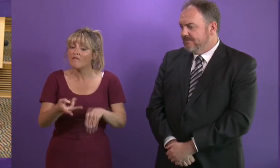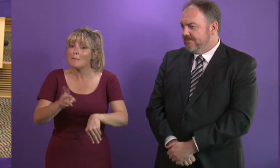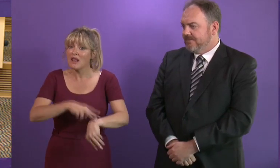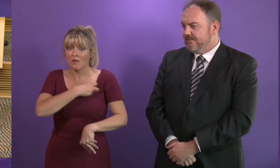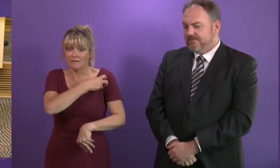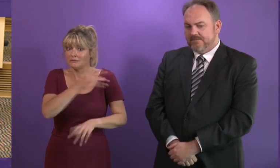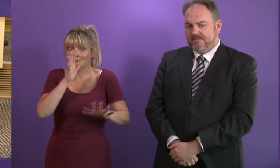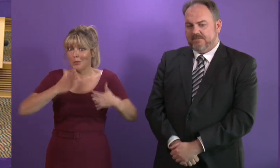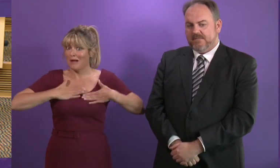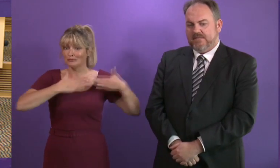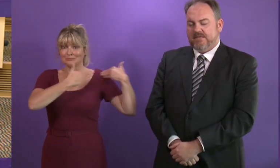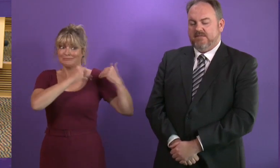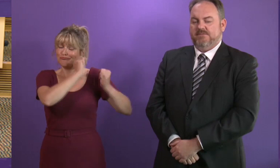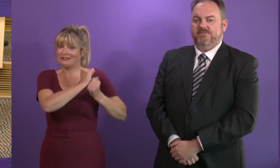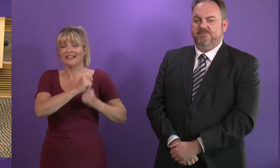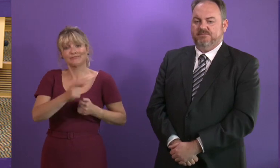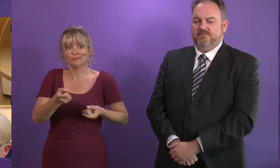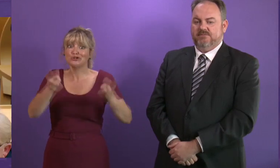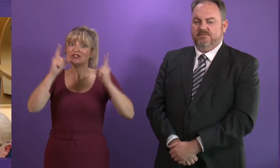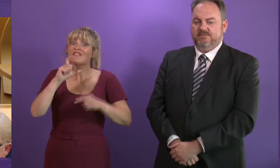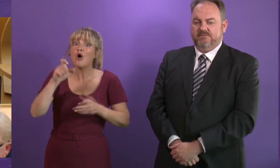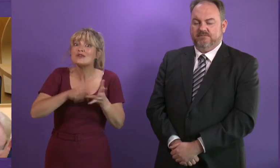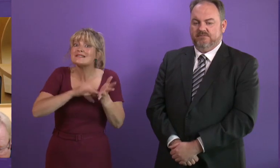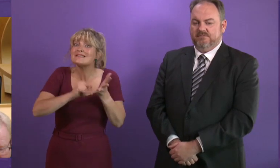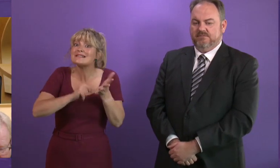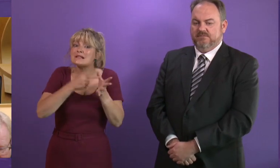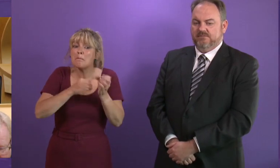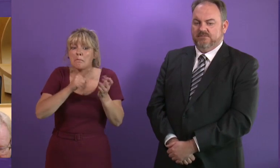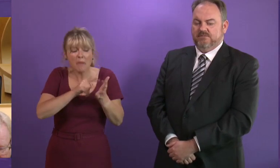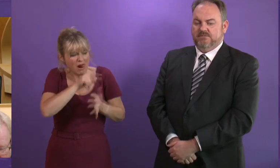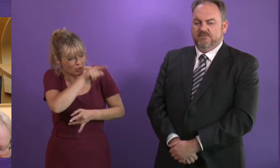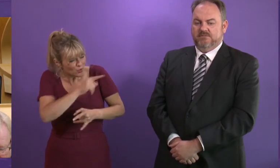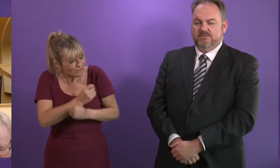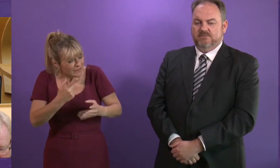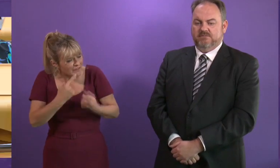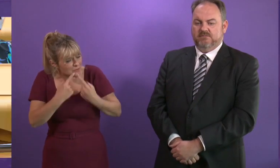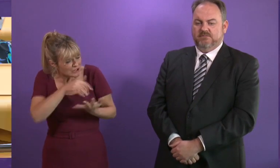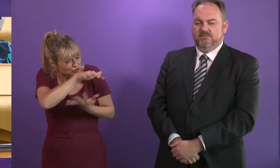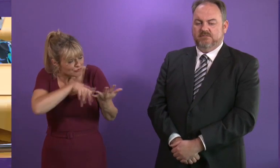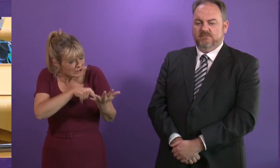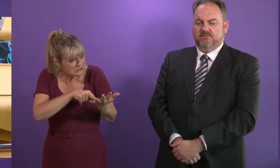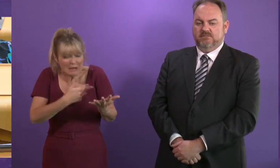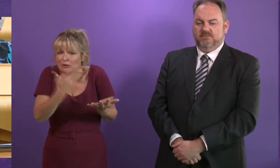seen the freedom of information response to which Liam Kerr refers. If he writes to me or to the Cabinet Secretary for Justice, we will respond in more detail.